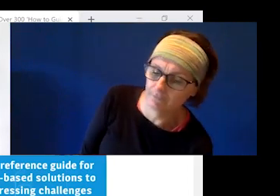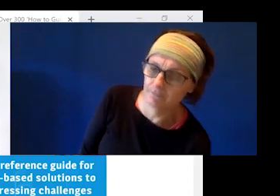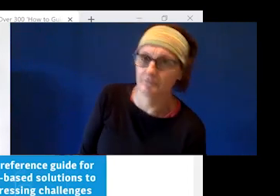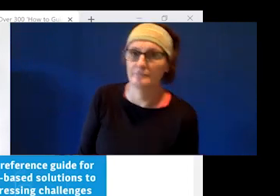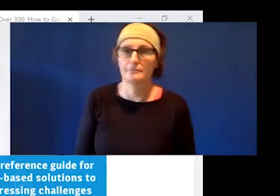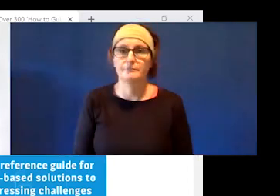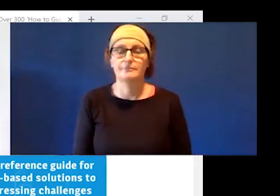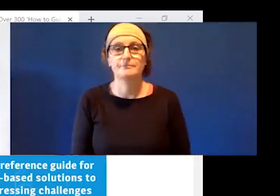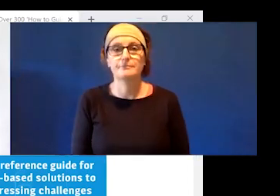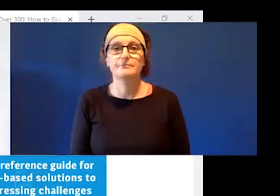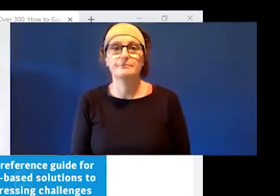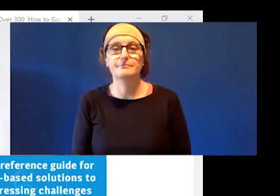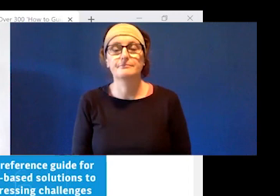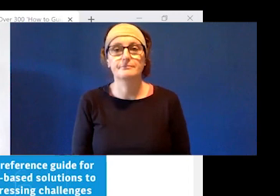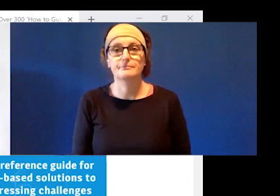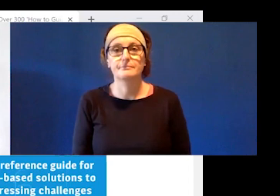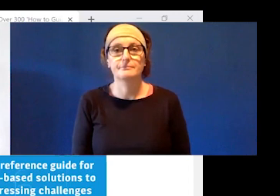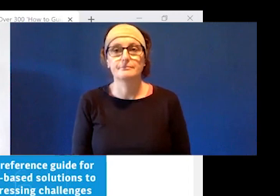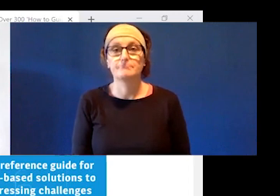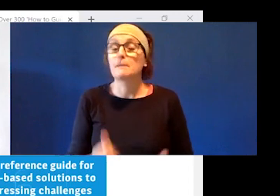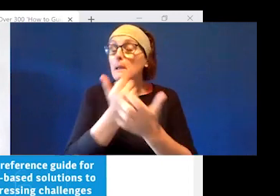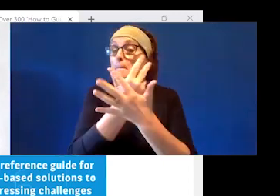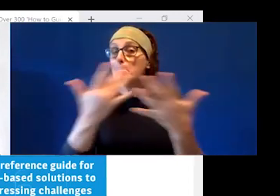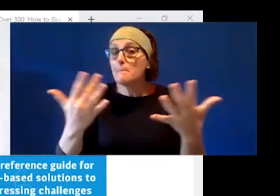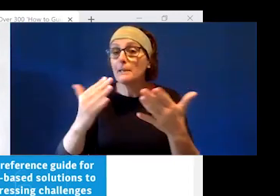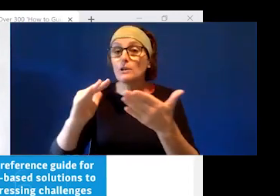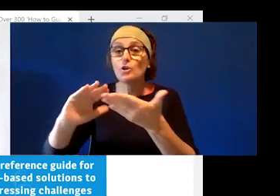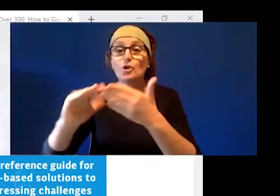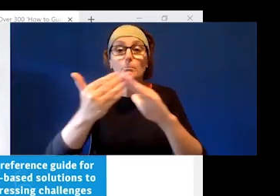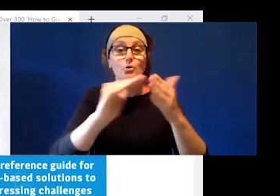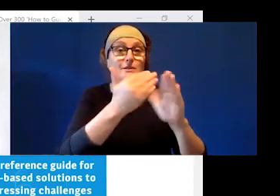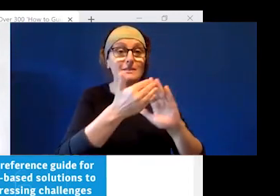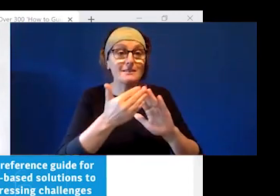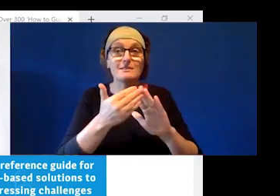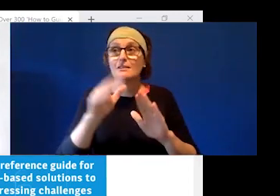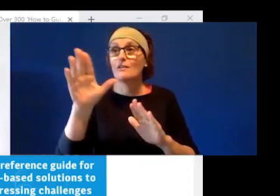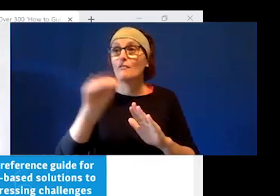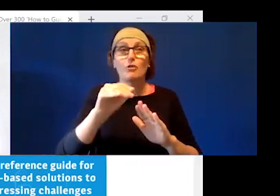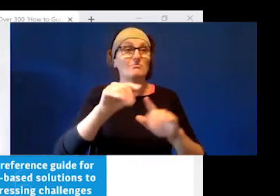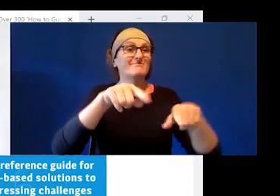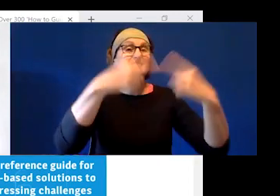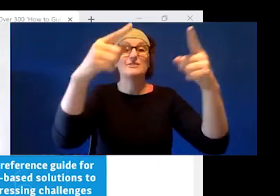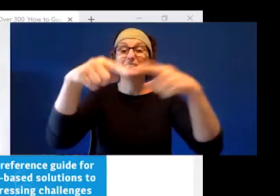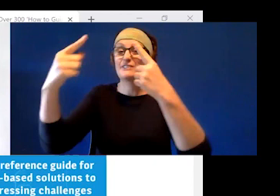communities what a whole series of diverse backgrounds have been